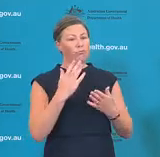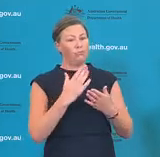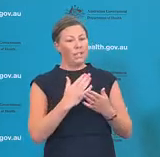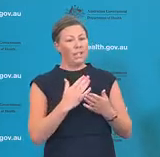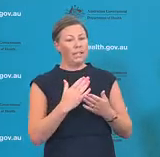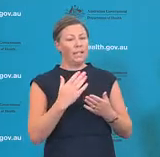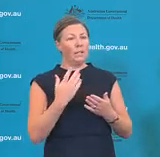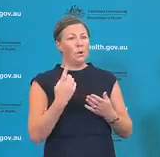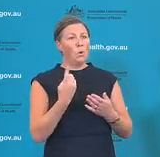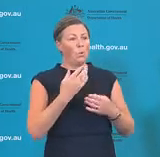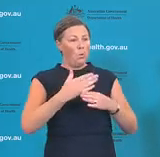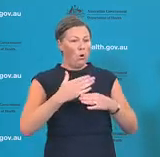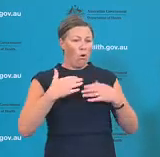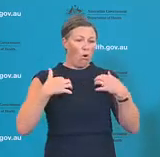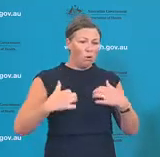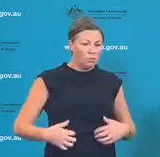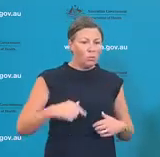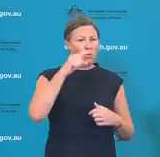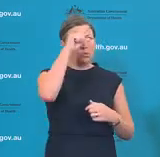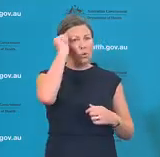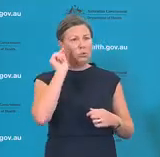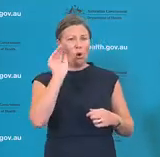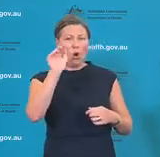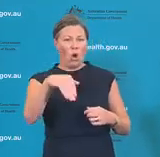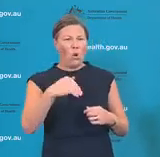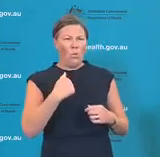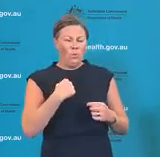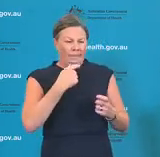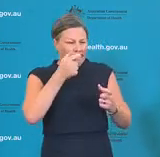professionals that we do everything we can to protect those that we care for.